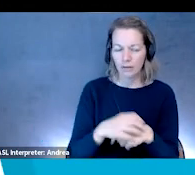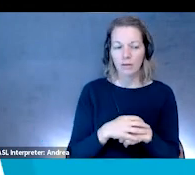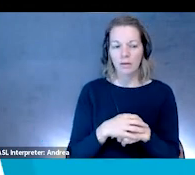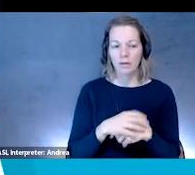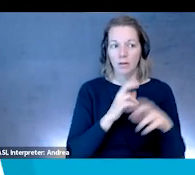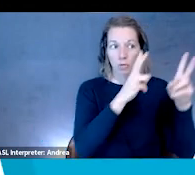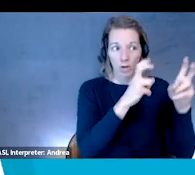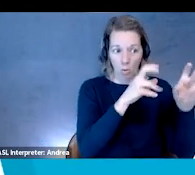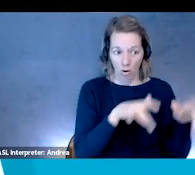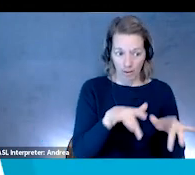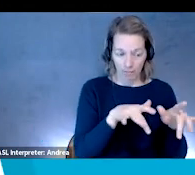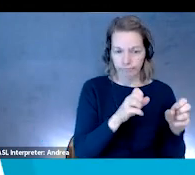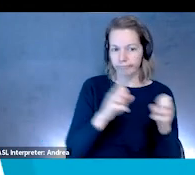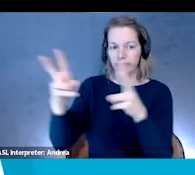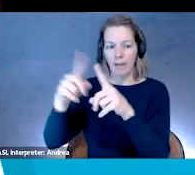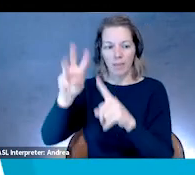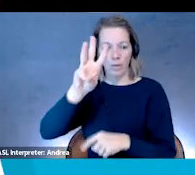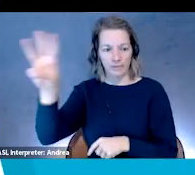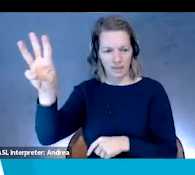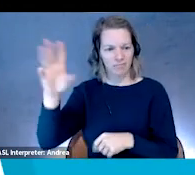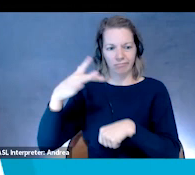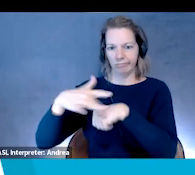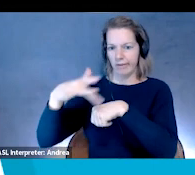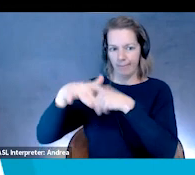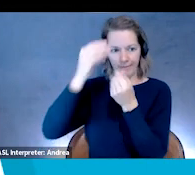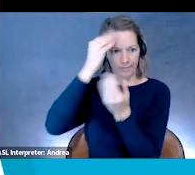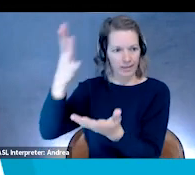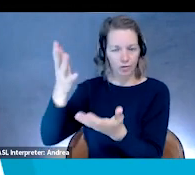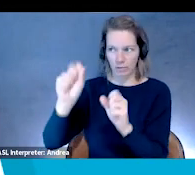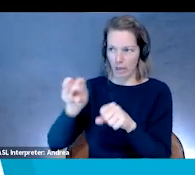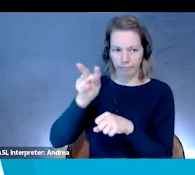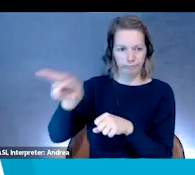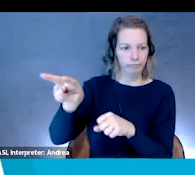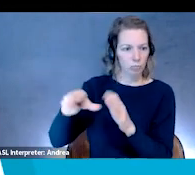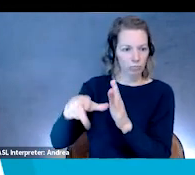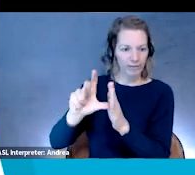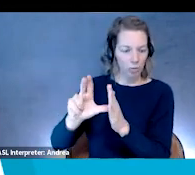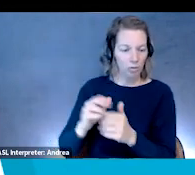RESOURCES WE WILL DO TRAININGS LIKE THIS ONE, WE WILL HAVE MOST OF ALL ONE HOUR TRAININGS LIKE THIS ONE THAT IS RECORDED